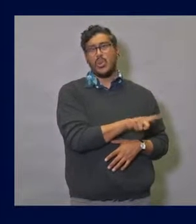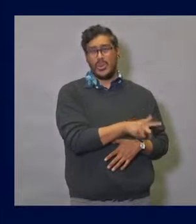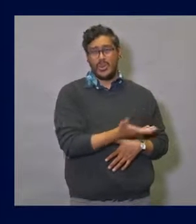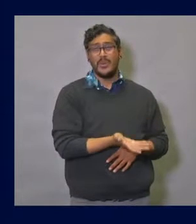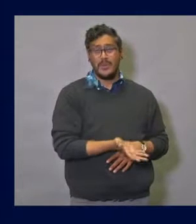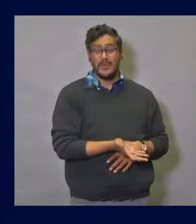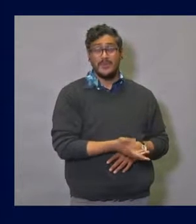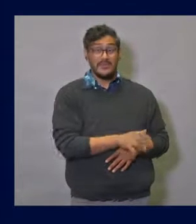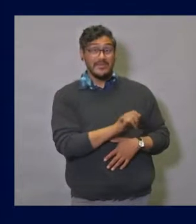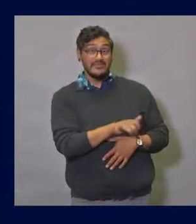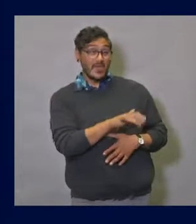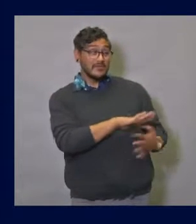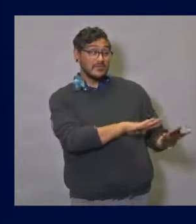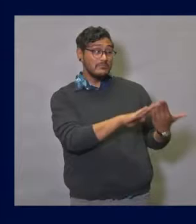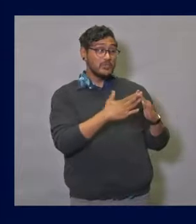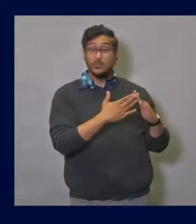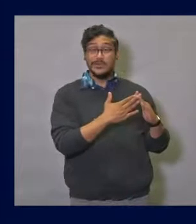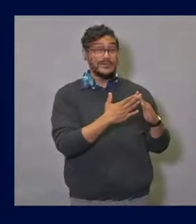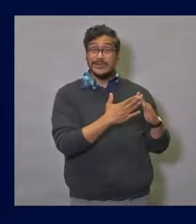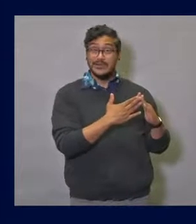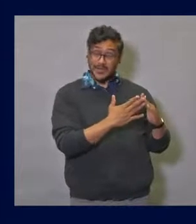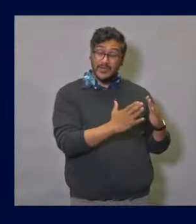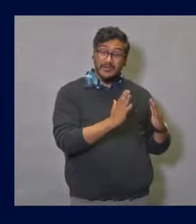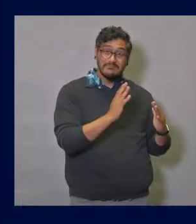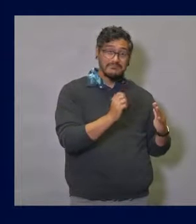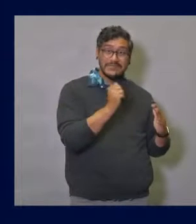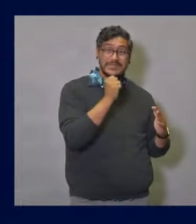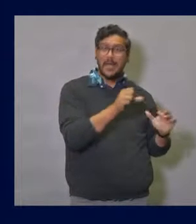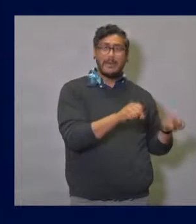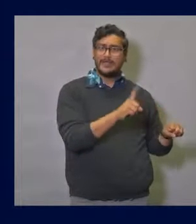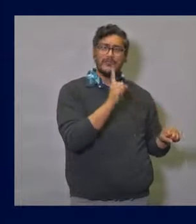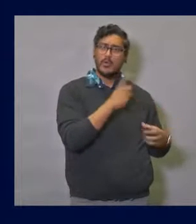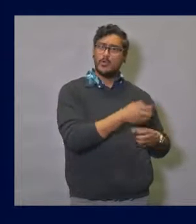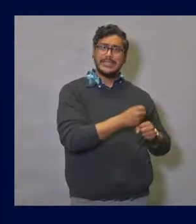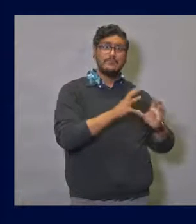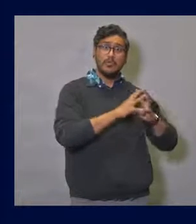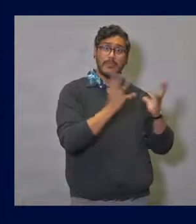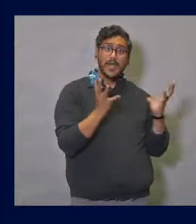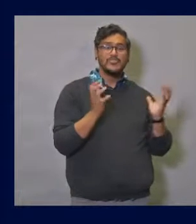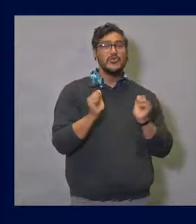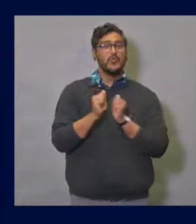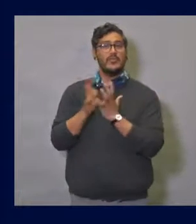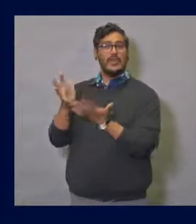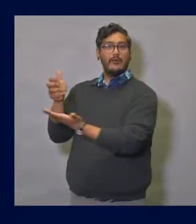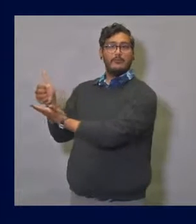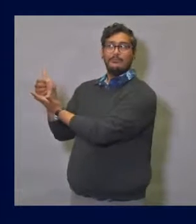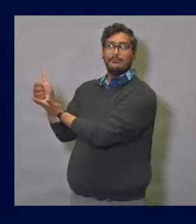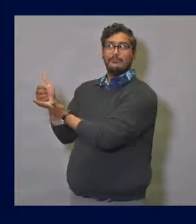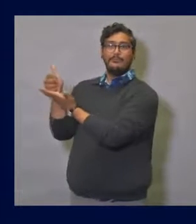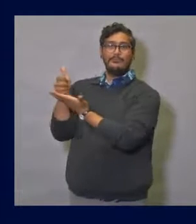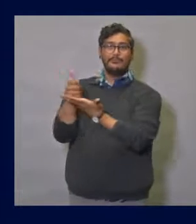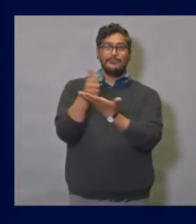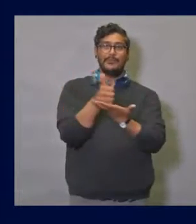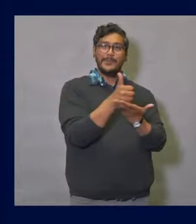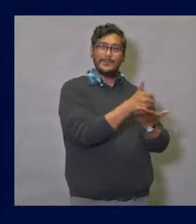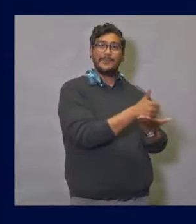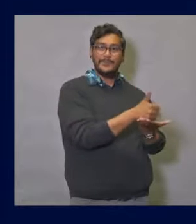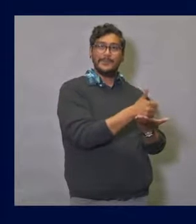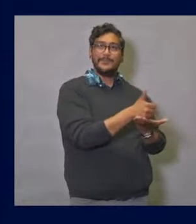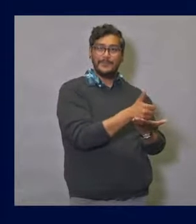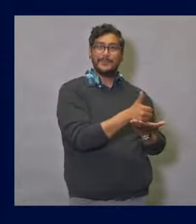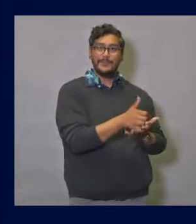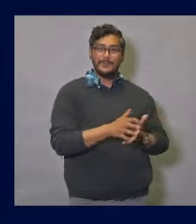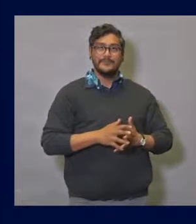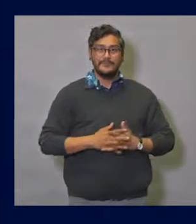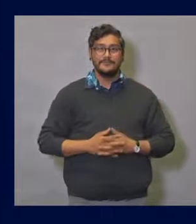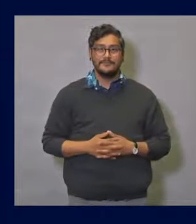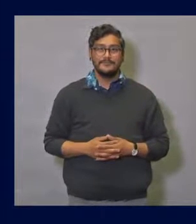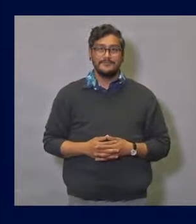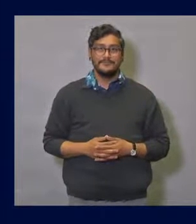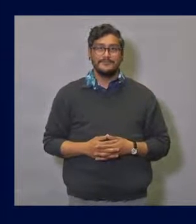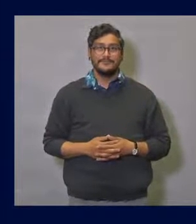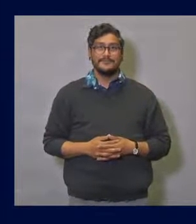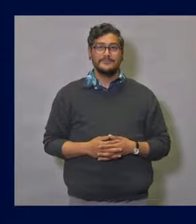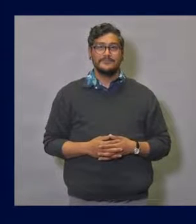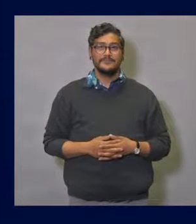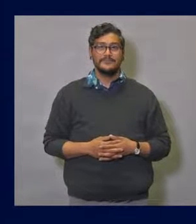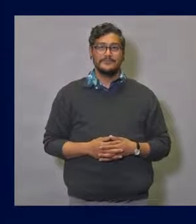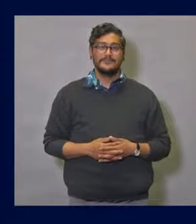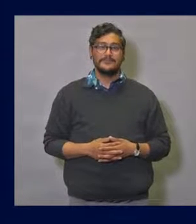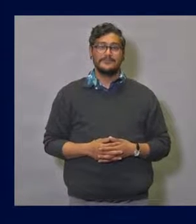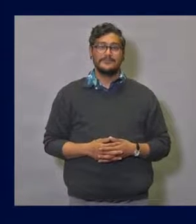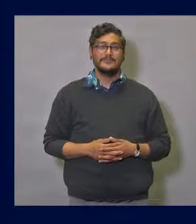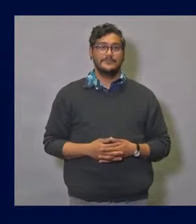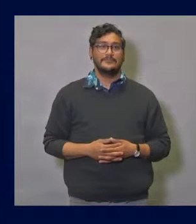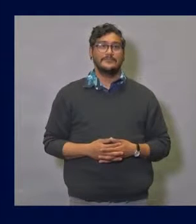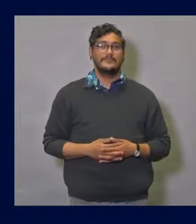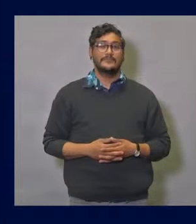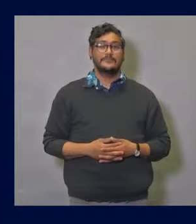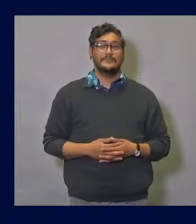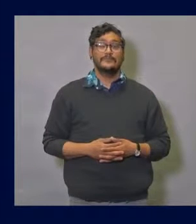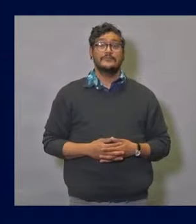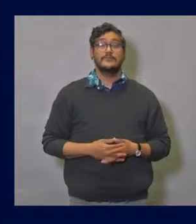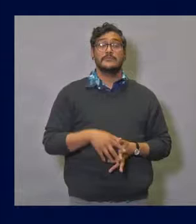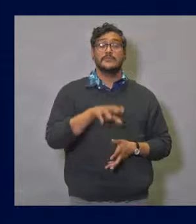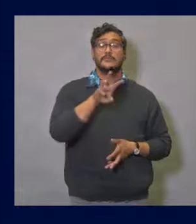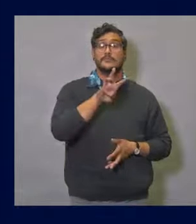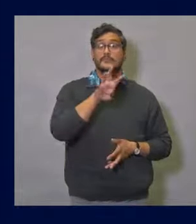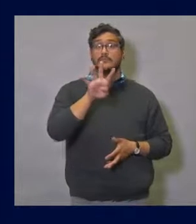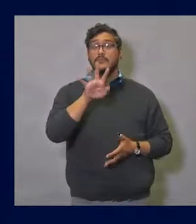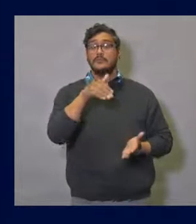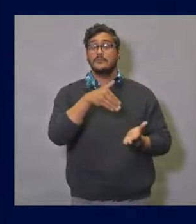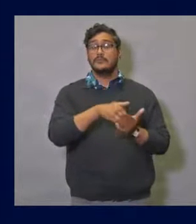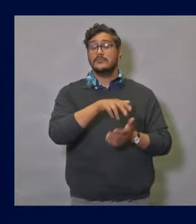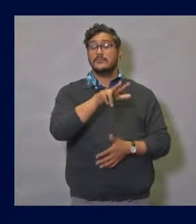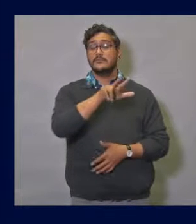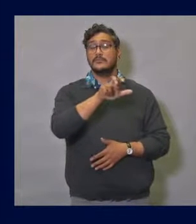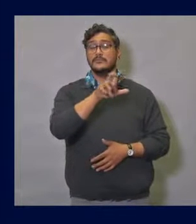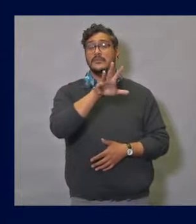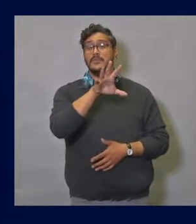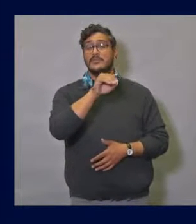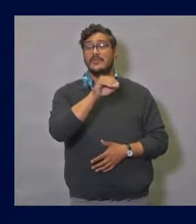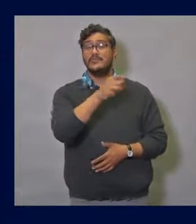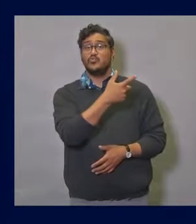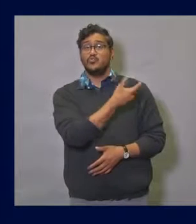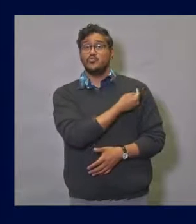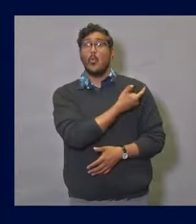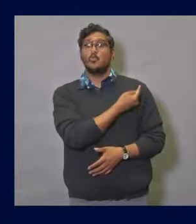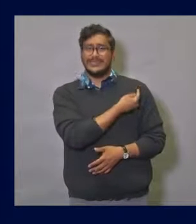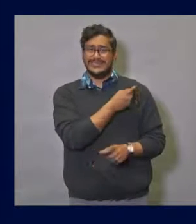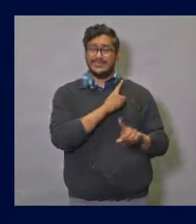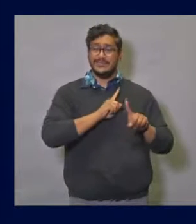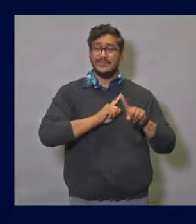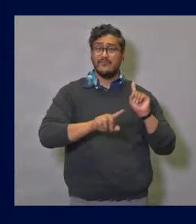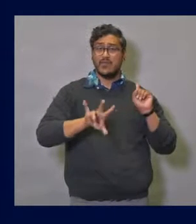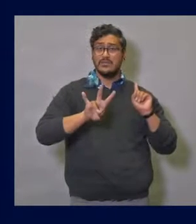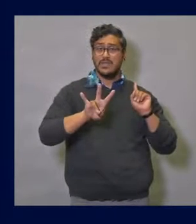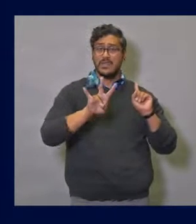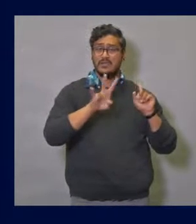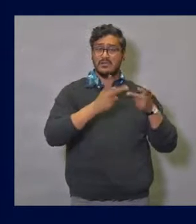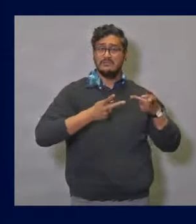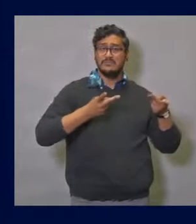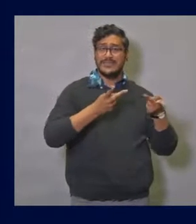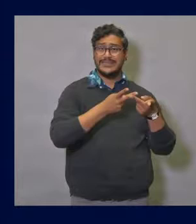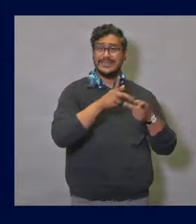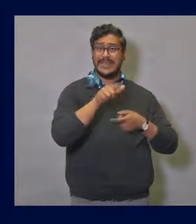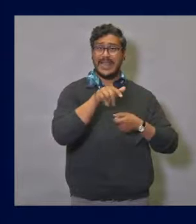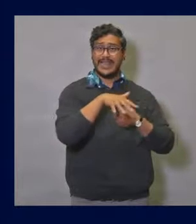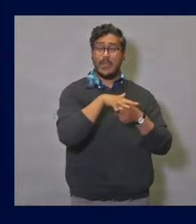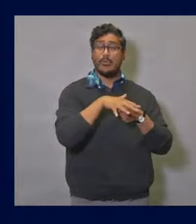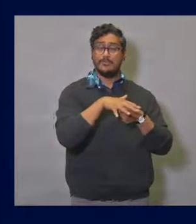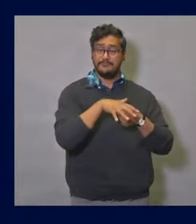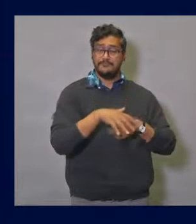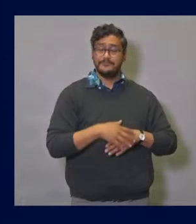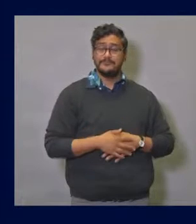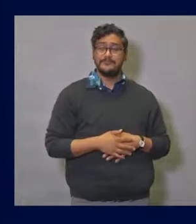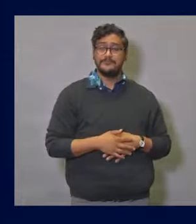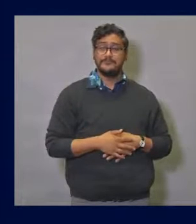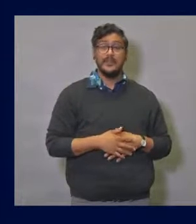LA PANDEMIA Y TIENEN LAS TASAS